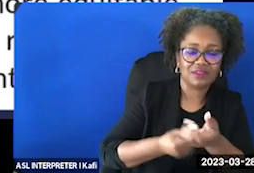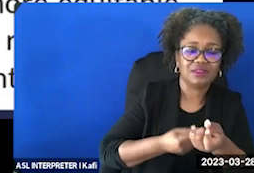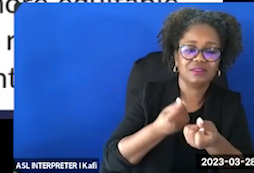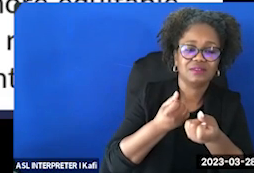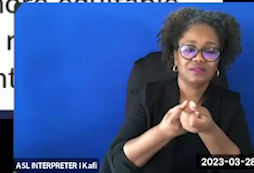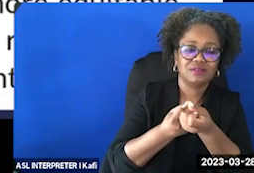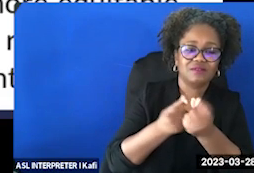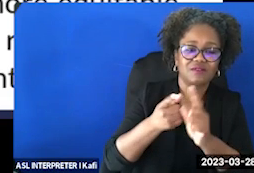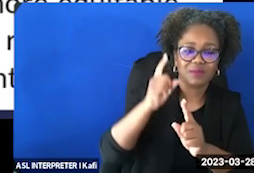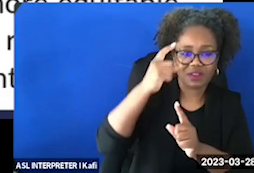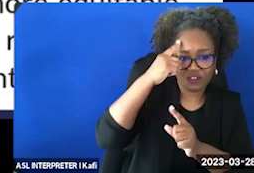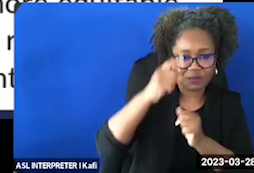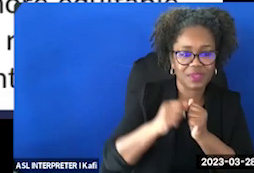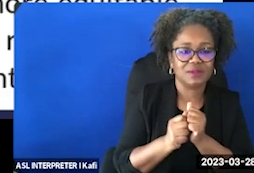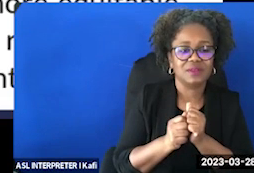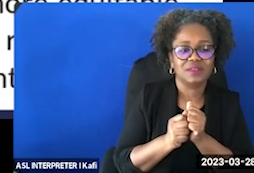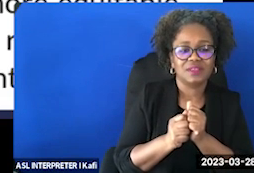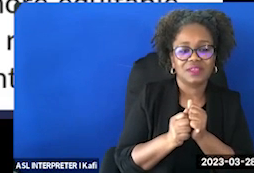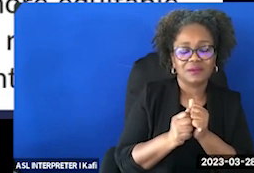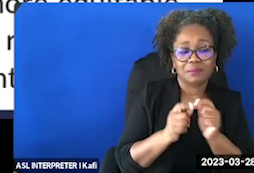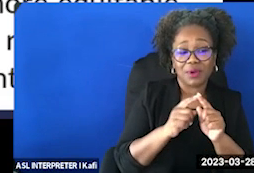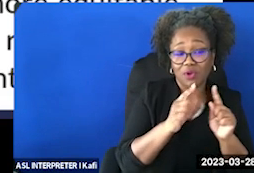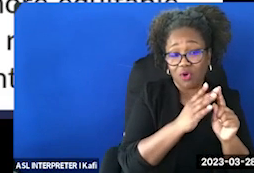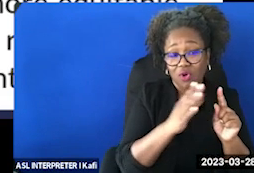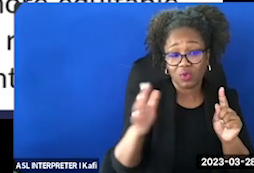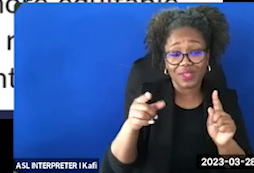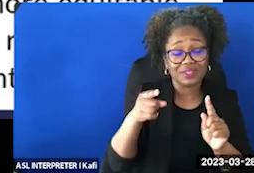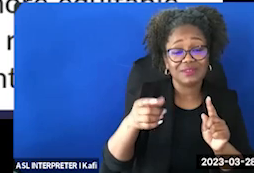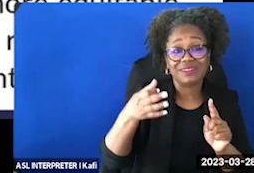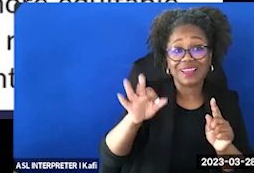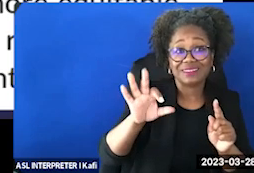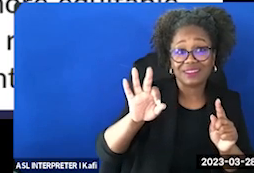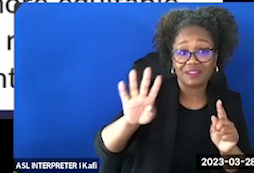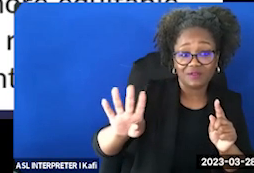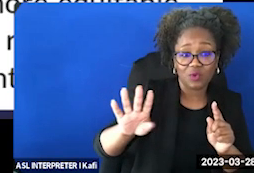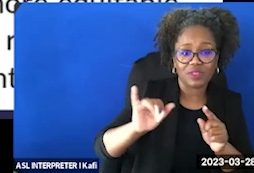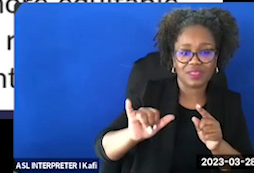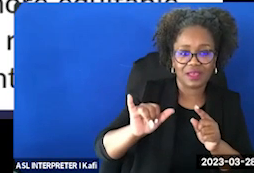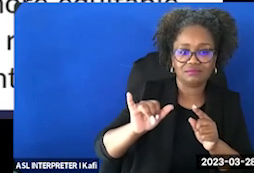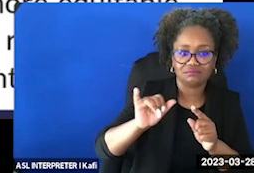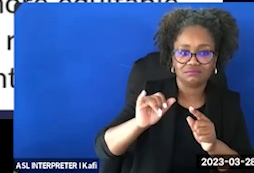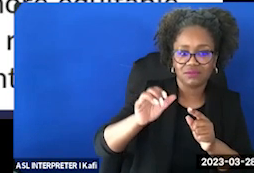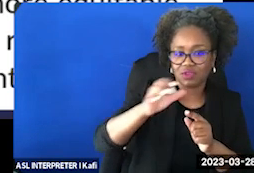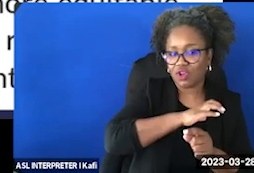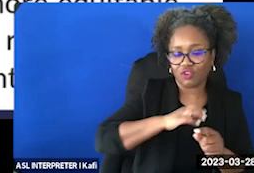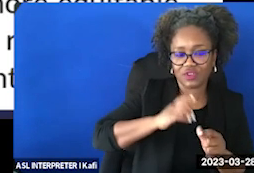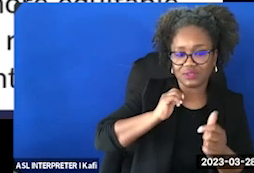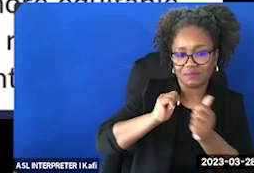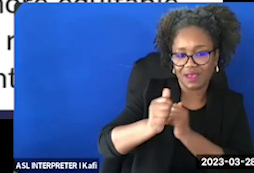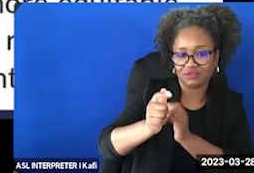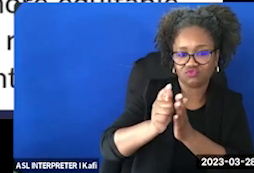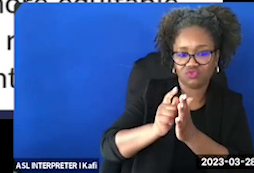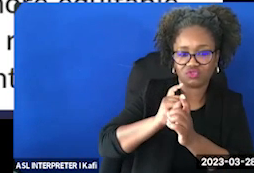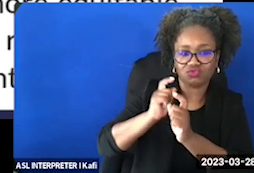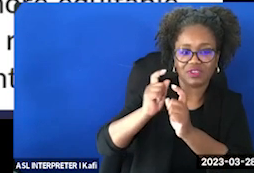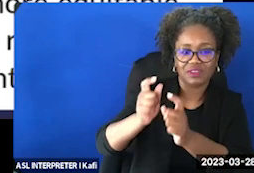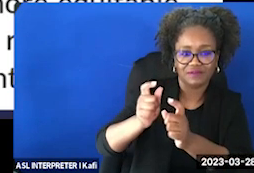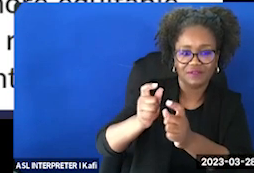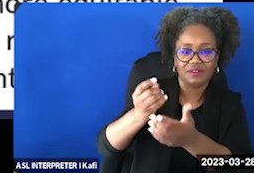Debbie Stine, Science & Technology Policy Academy: mit c.